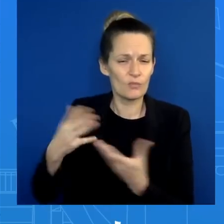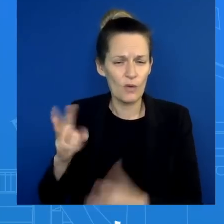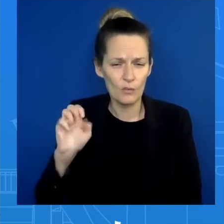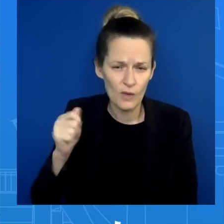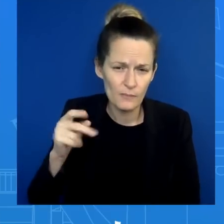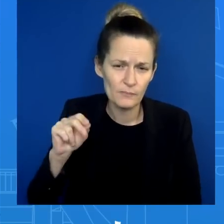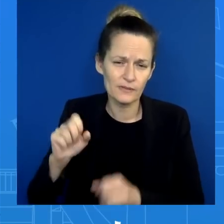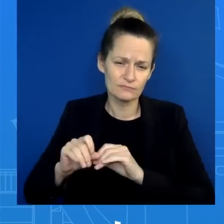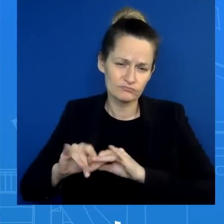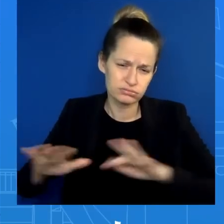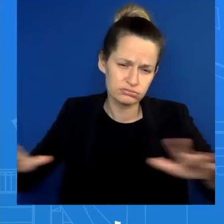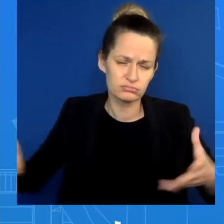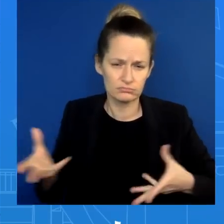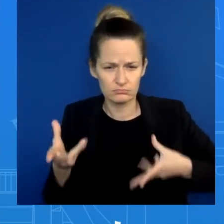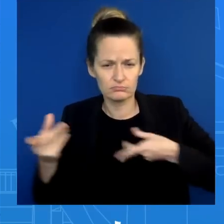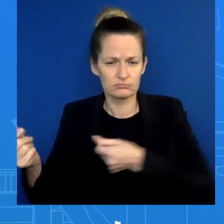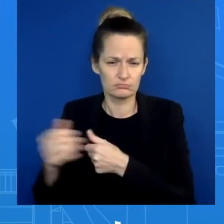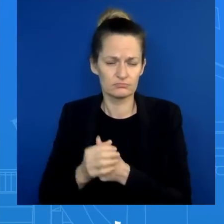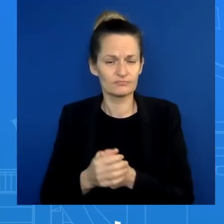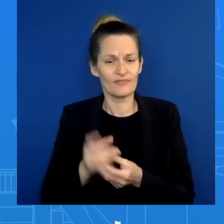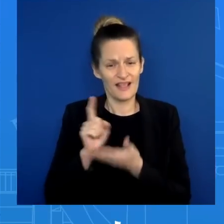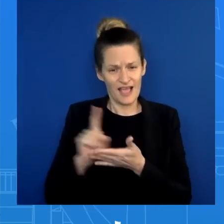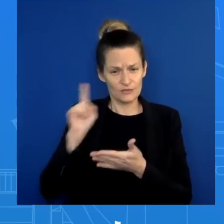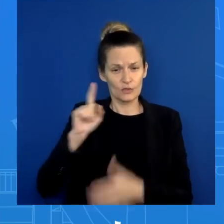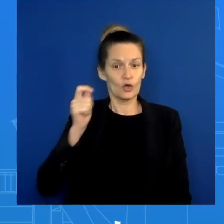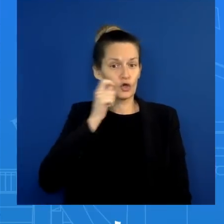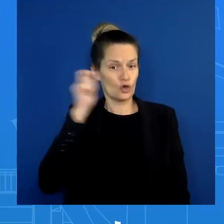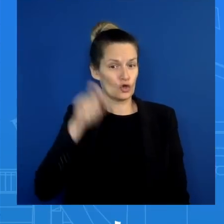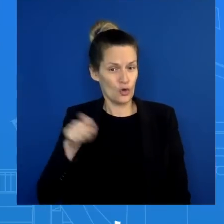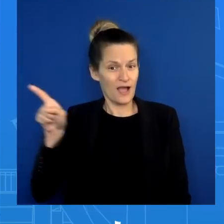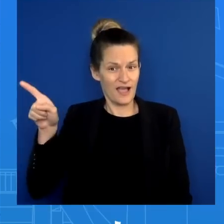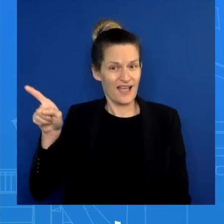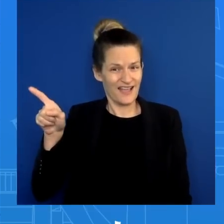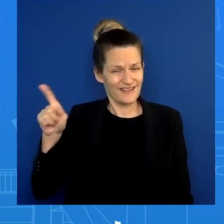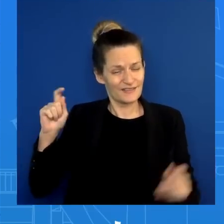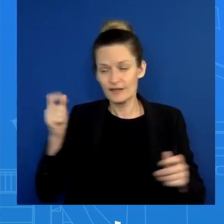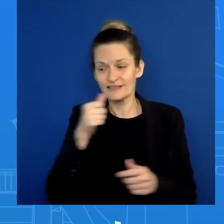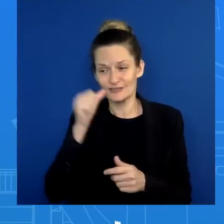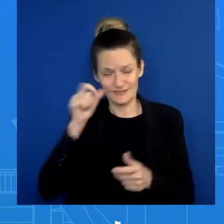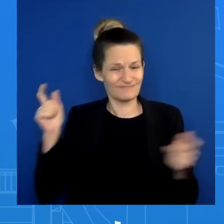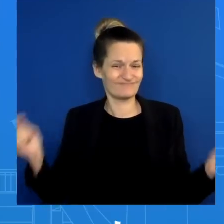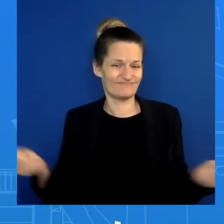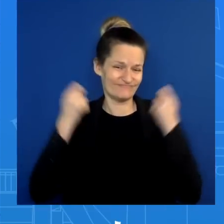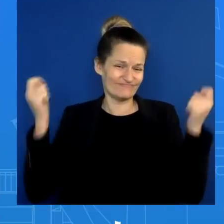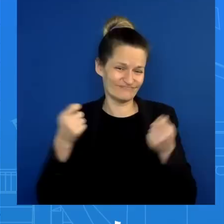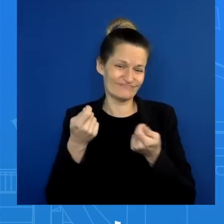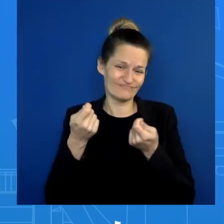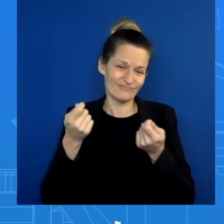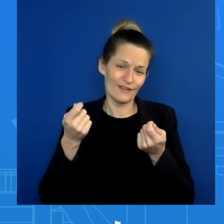for the people of Ukraine and its armed forces as the as they continue to inspire the world